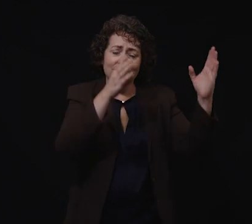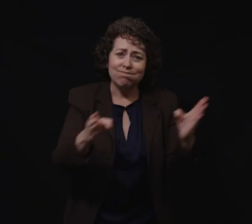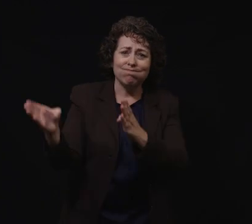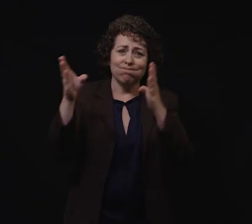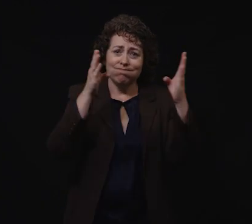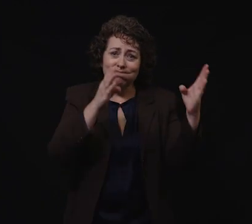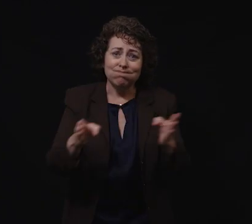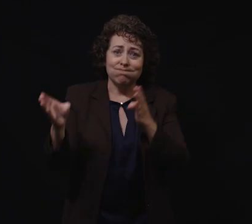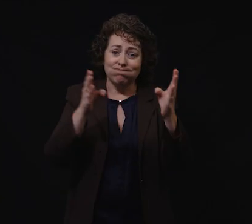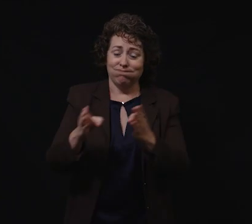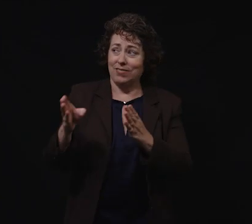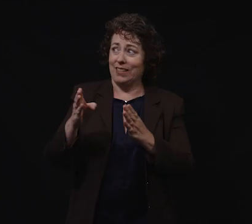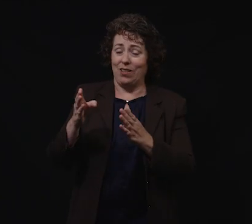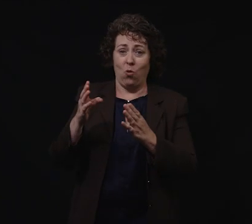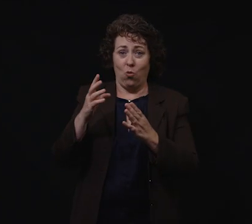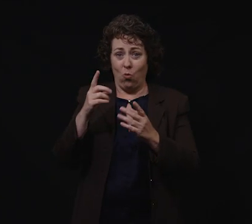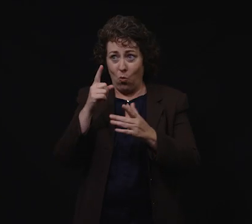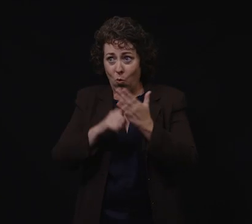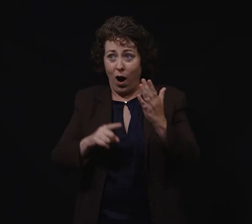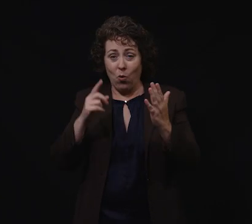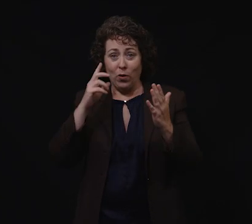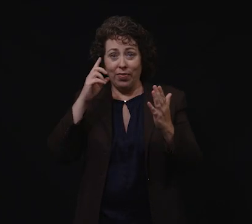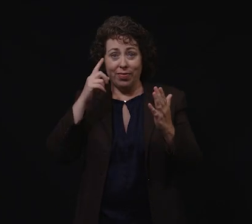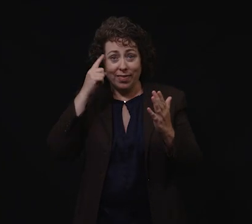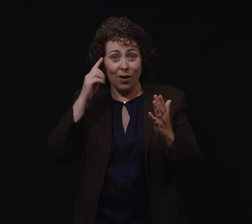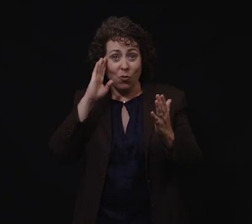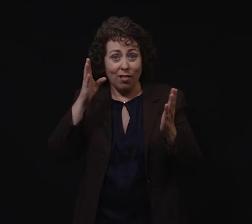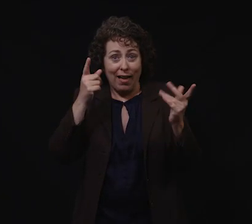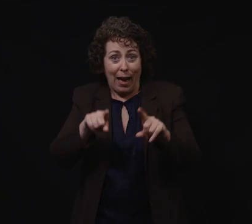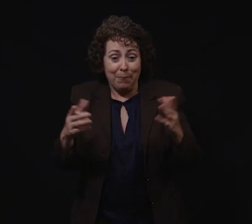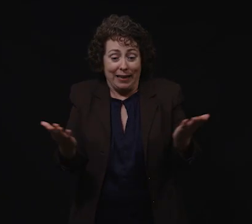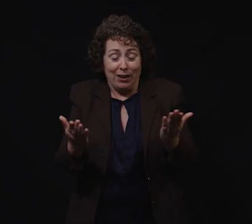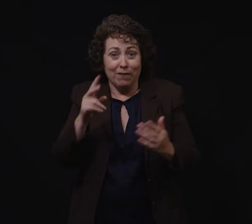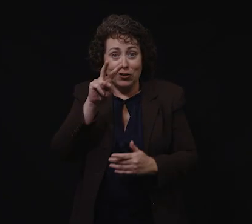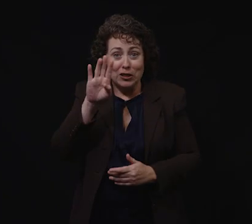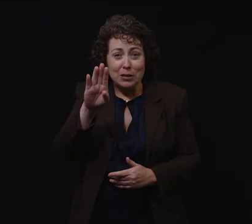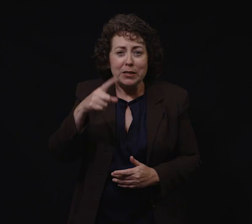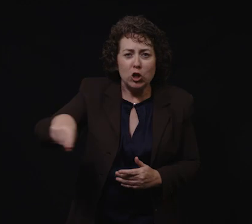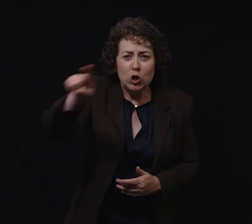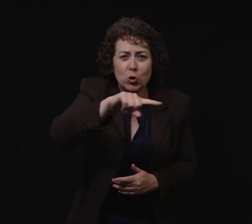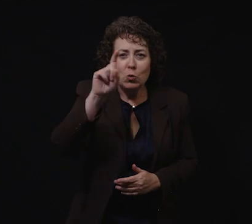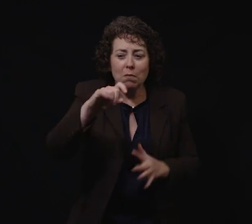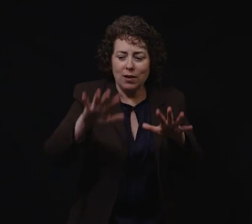Which we are going to face here in Virginia Beach. We must know what our